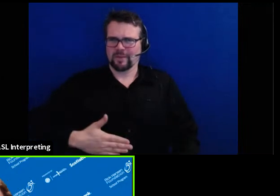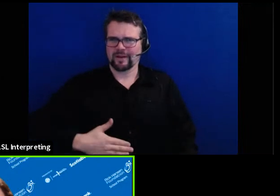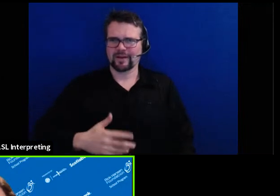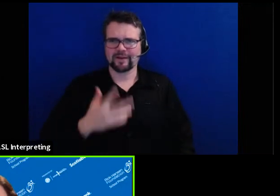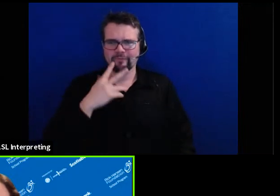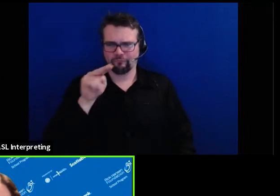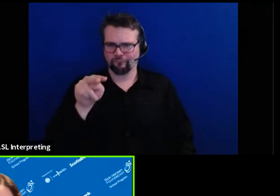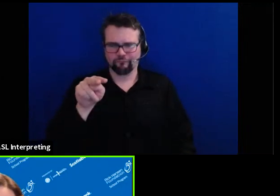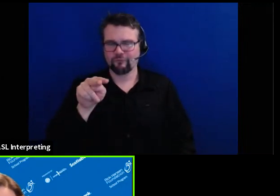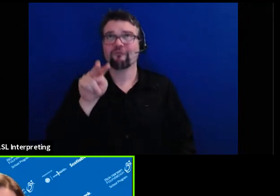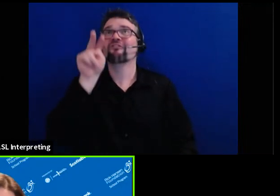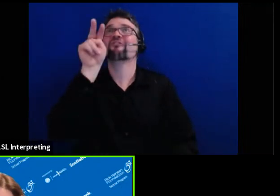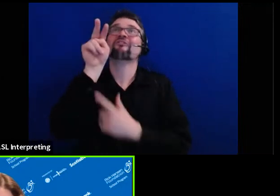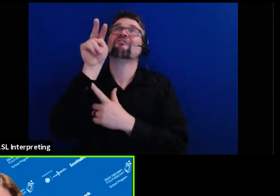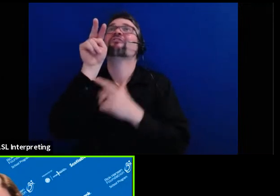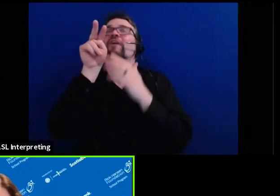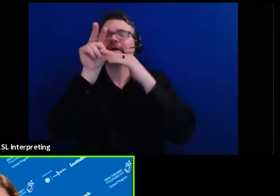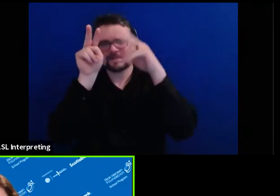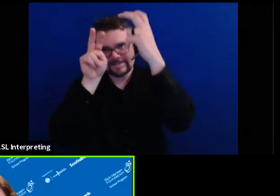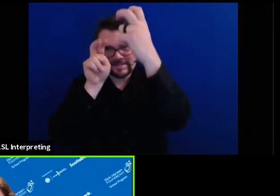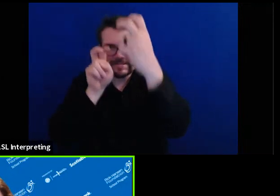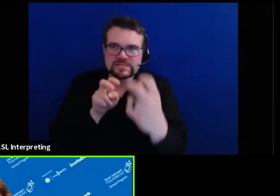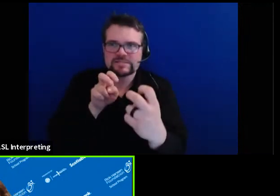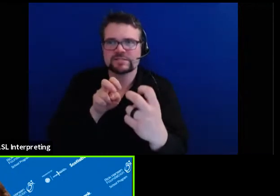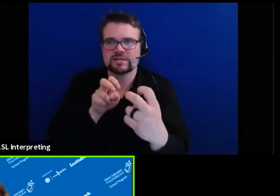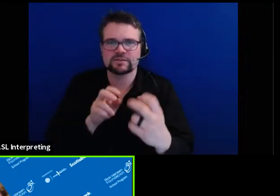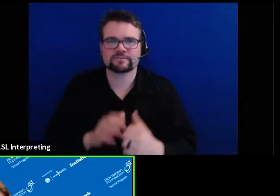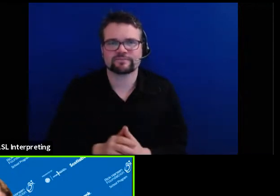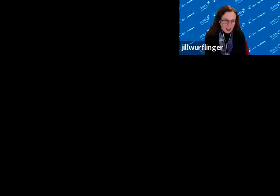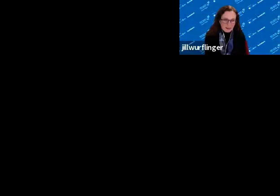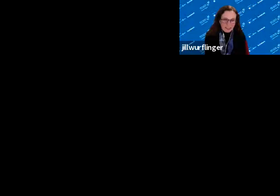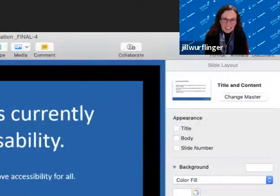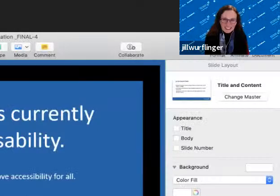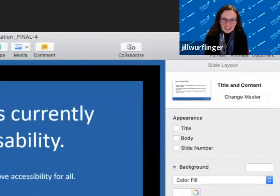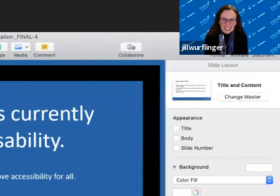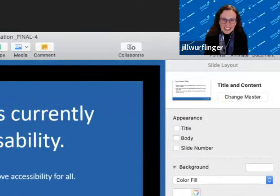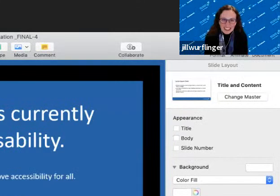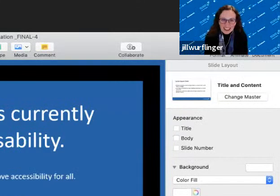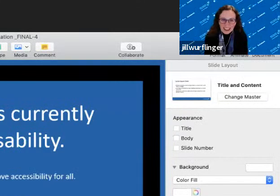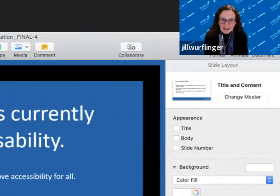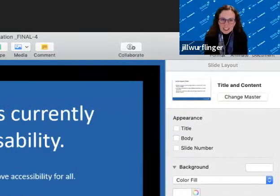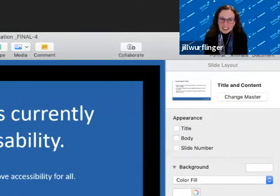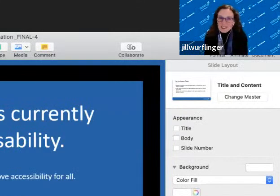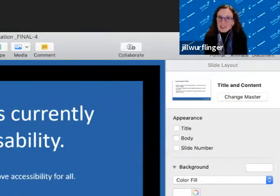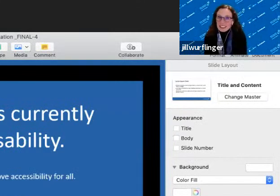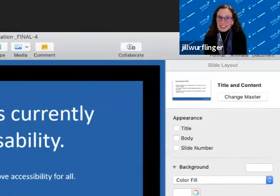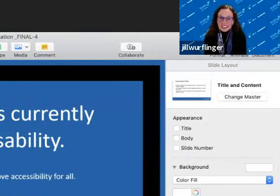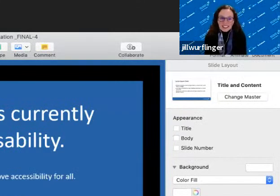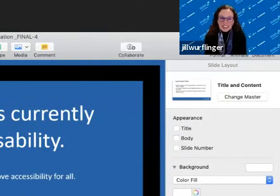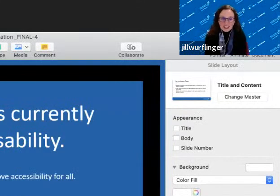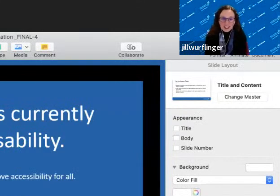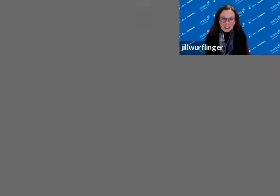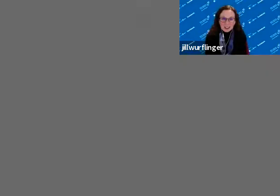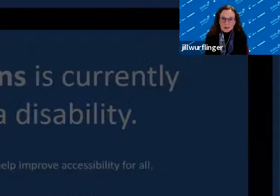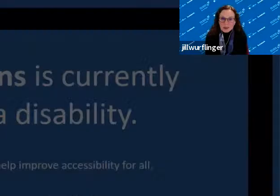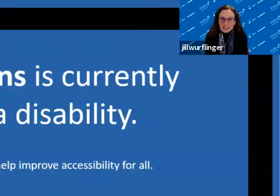SO JUST BEFORE WE MOVE TO THE QUESTION AND ANSWER PART OF OUR TIME TOGETHER TODAY, I WANT TO QUICKLY TOUCH ON AN IMPORTANT